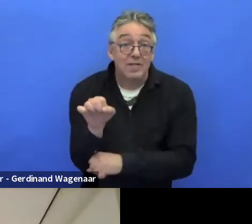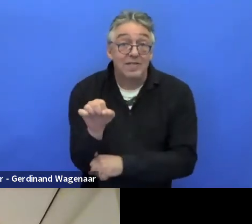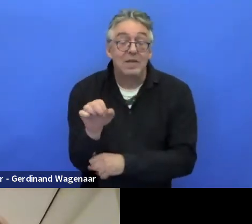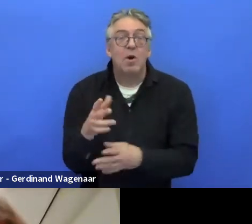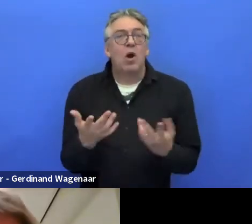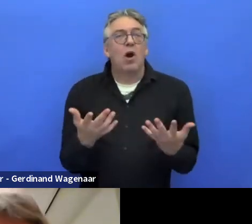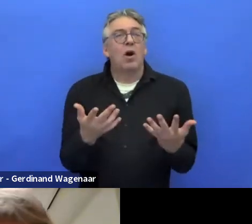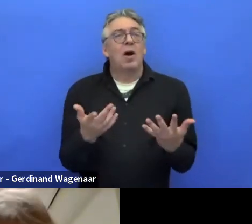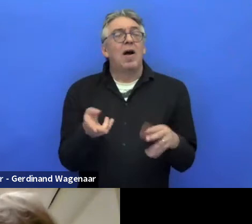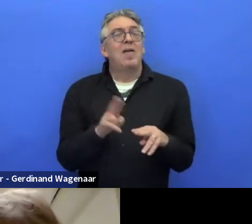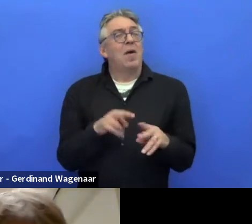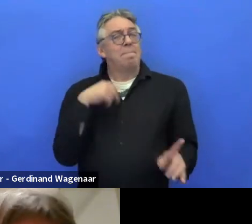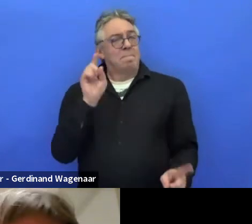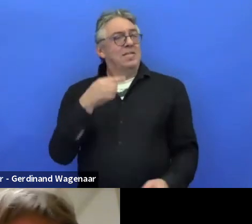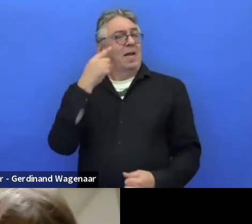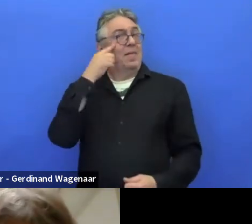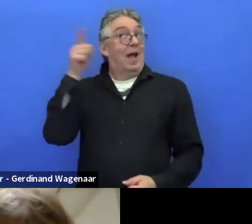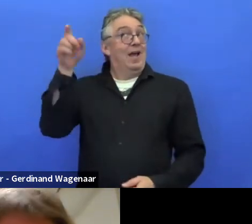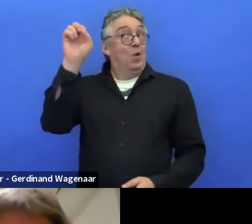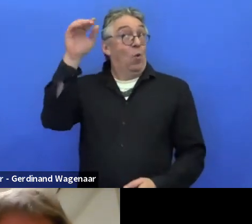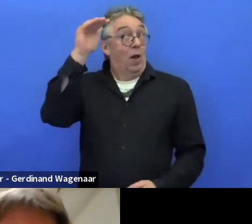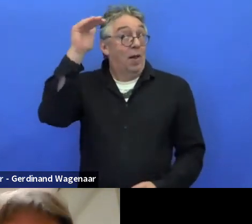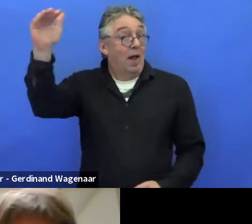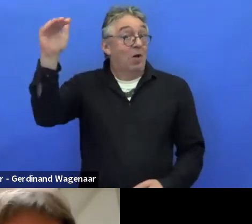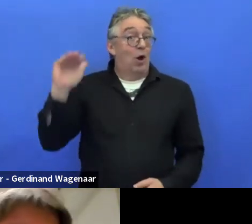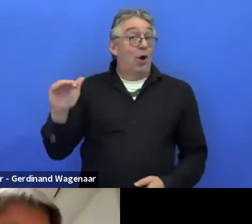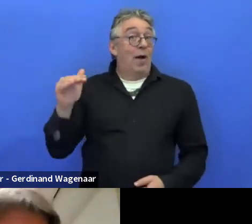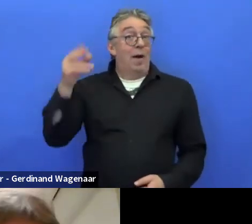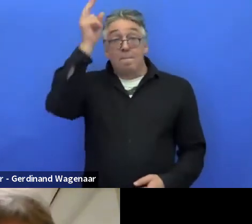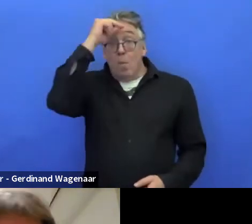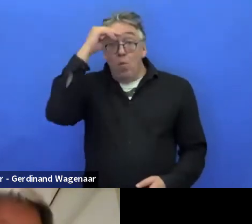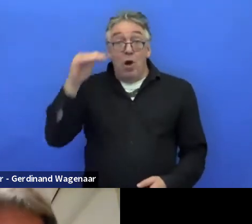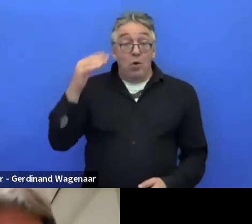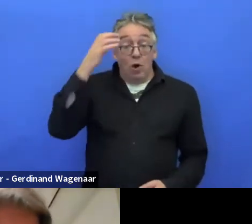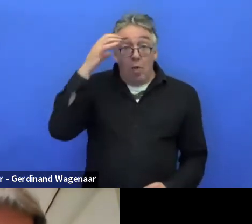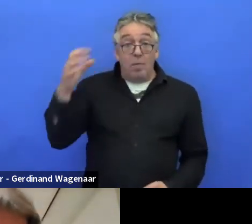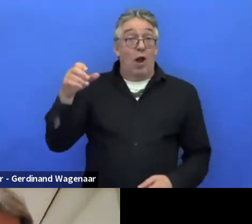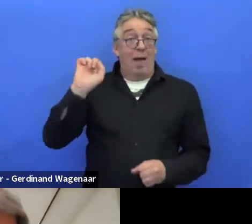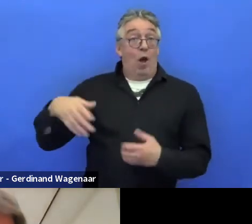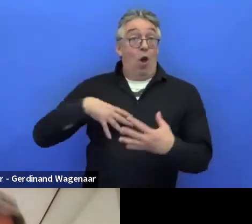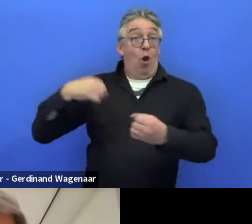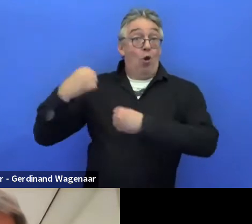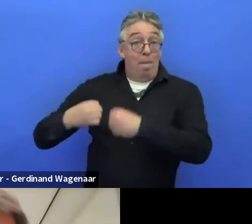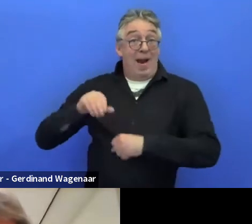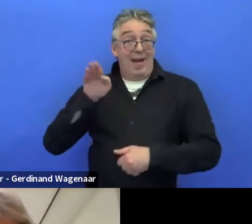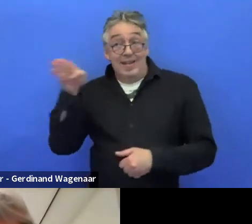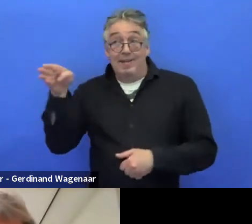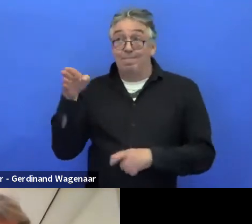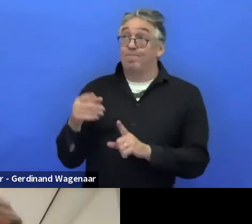we have to think of all of the spaces that there are to complain in order to hold all of the authorities accountable